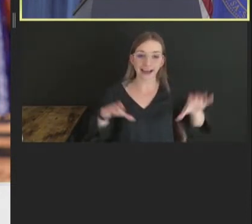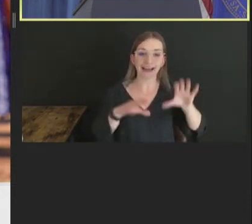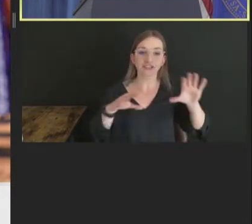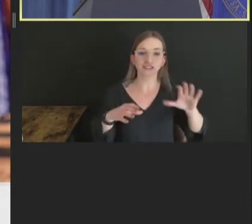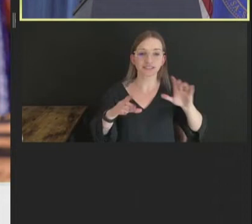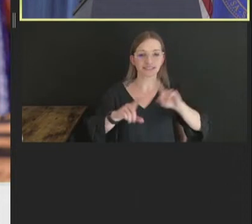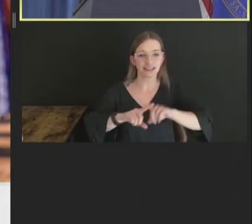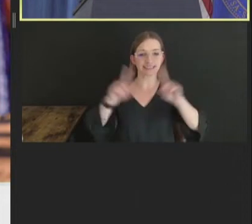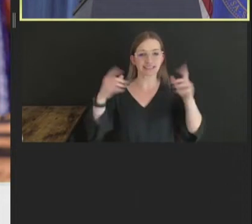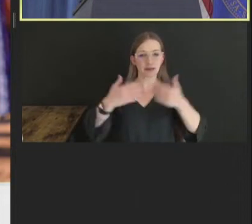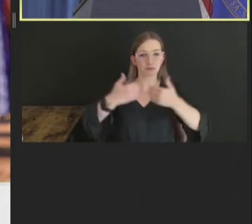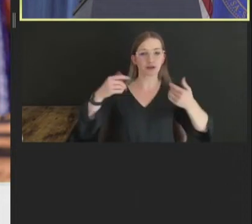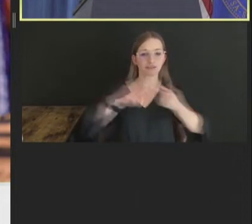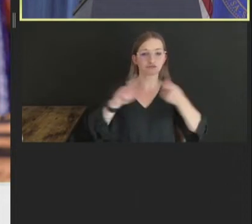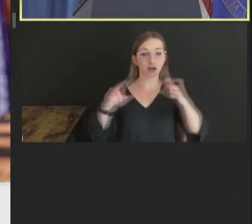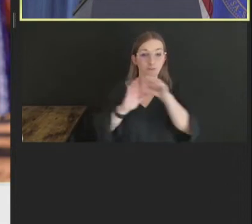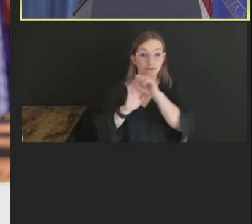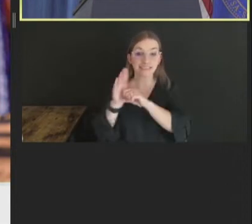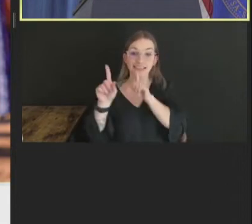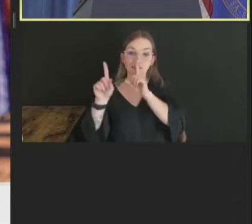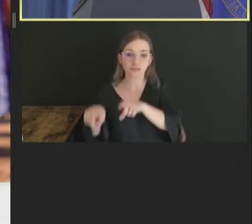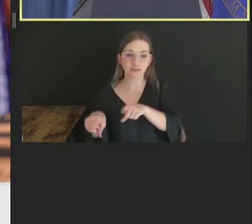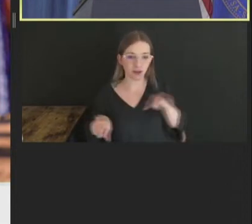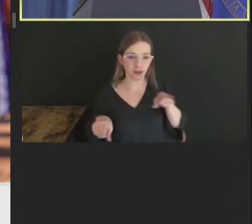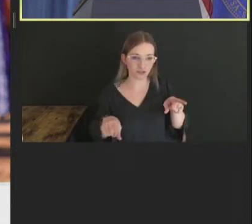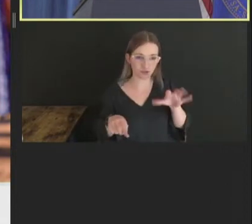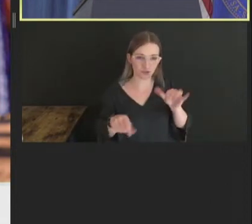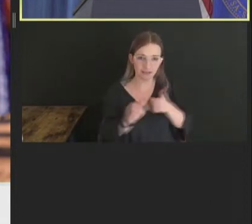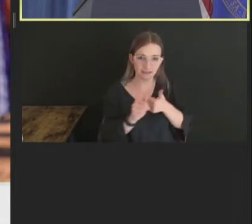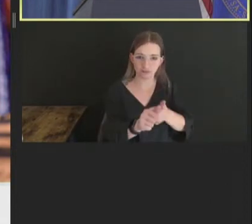So, I talked about those high mortality rates, and of course with COVID, it was with older